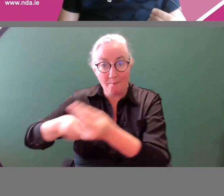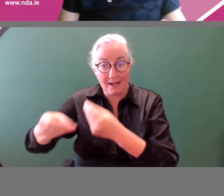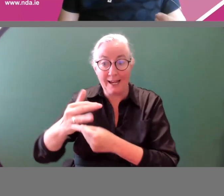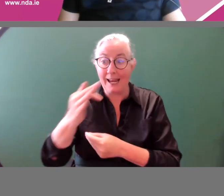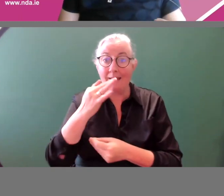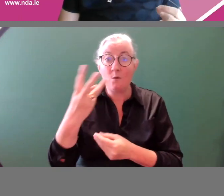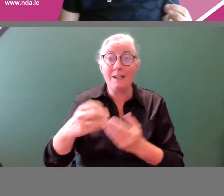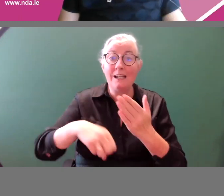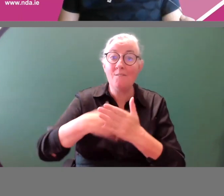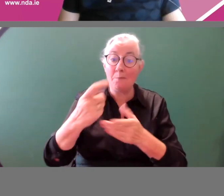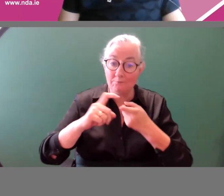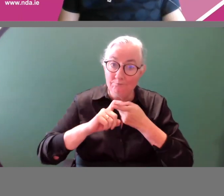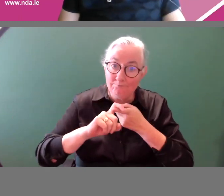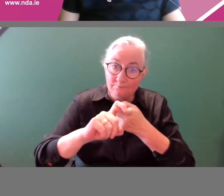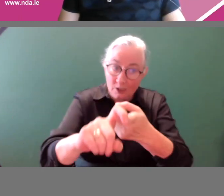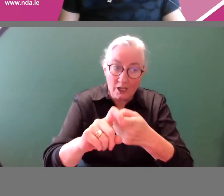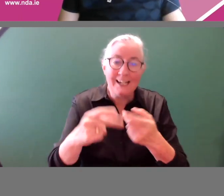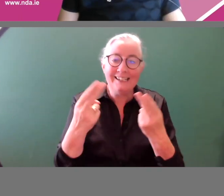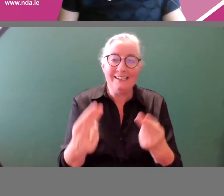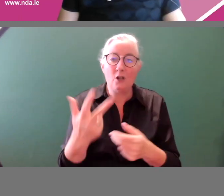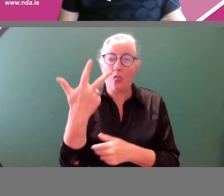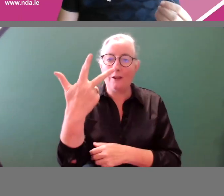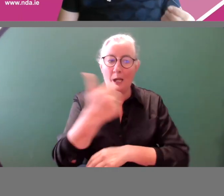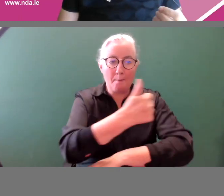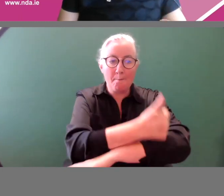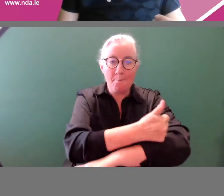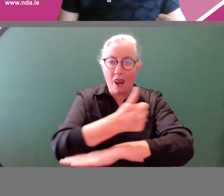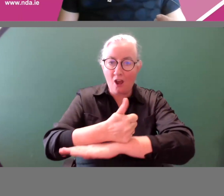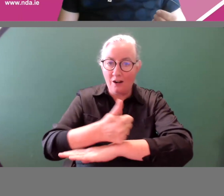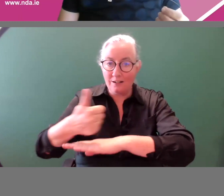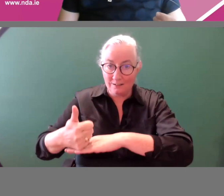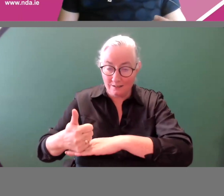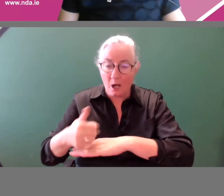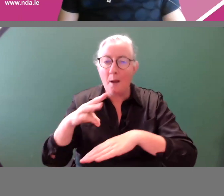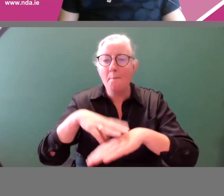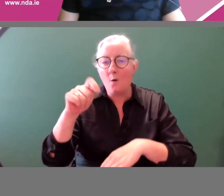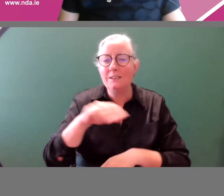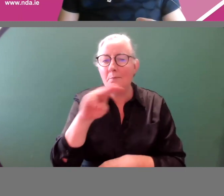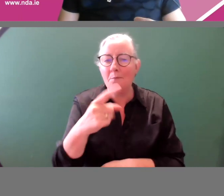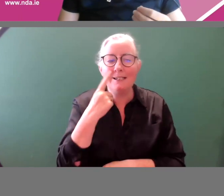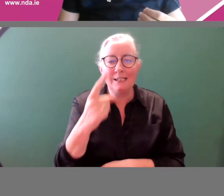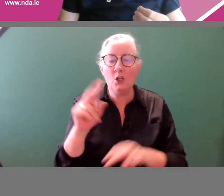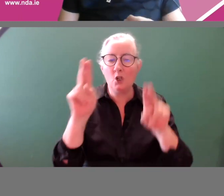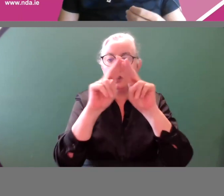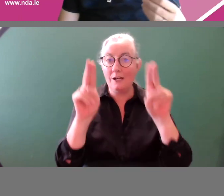it needs to work under these three pillars . most people will see Universal Design sits easily